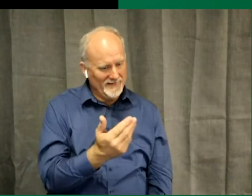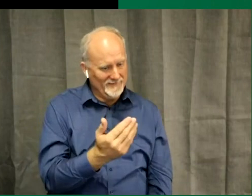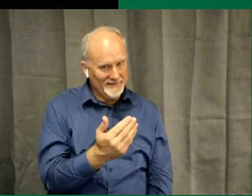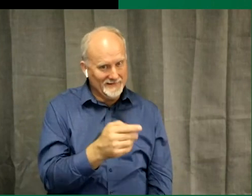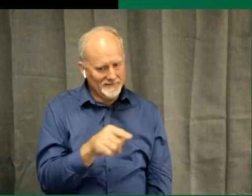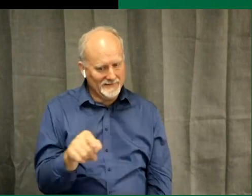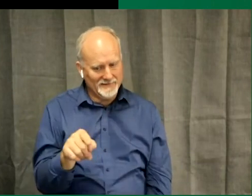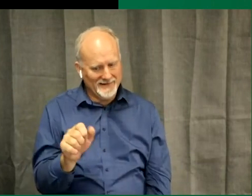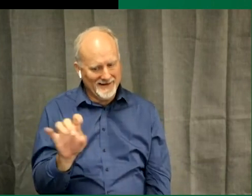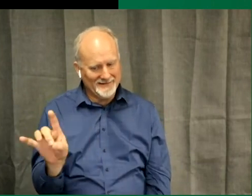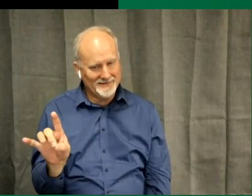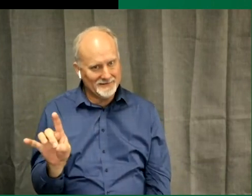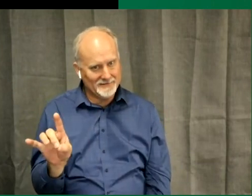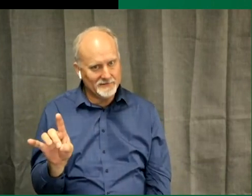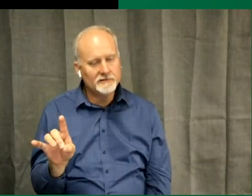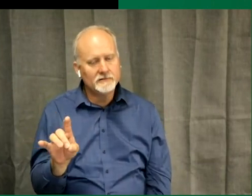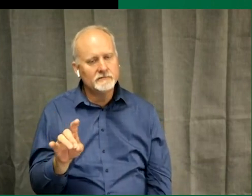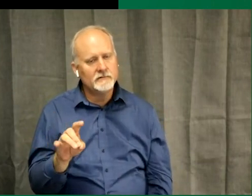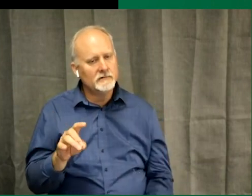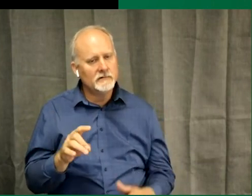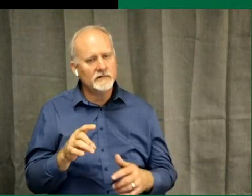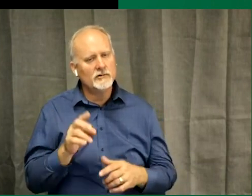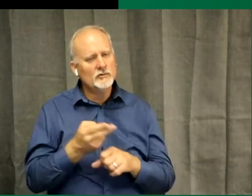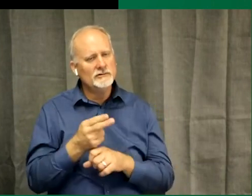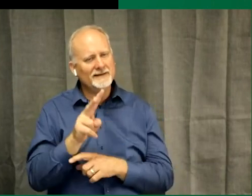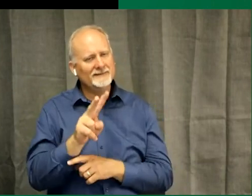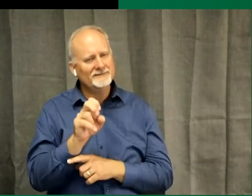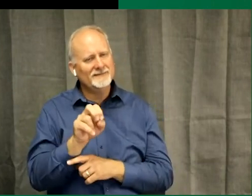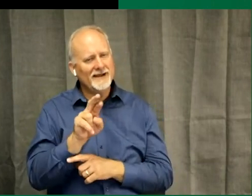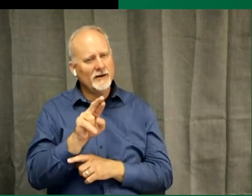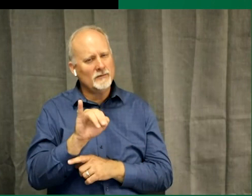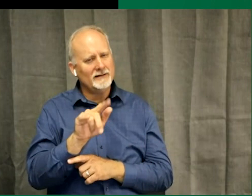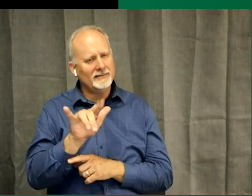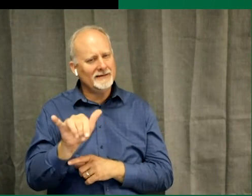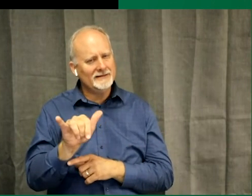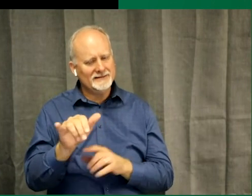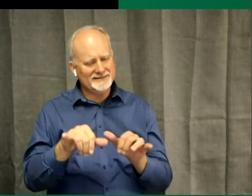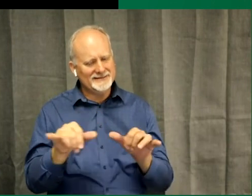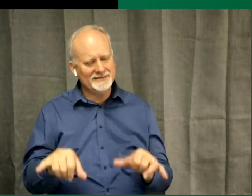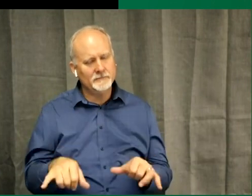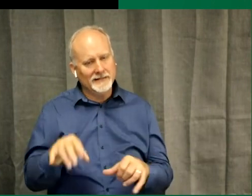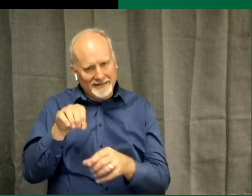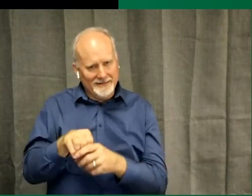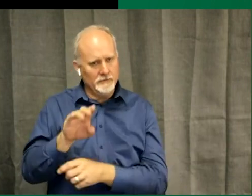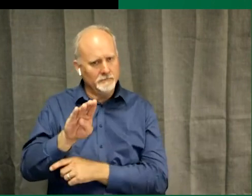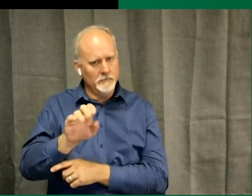18th and that will take place using the verily system and that will be in barto arena next slide